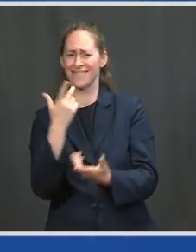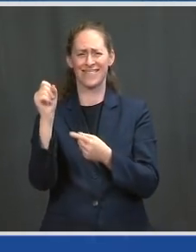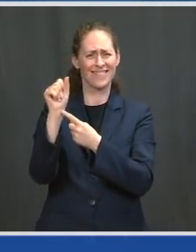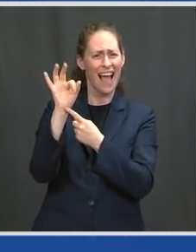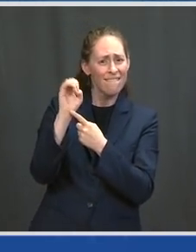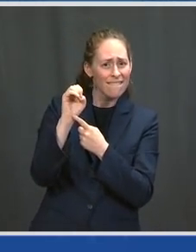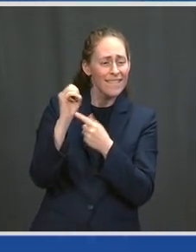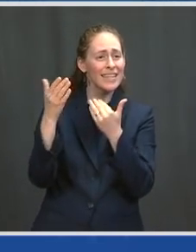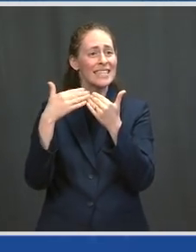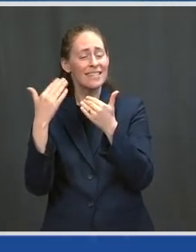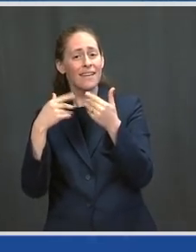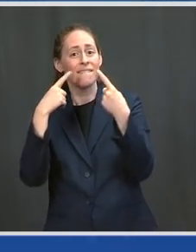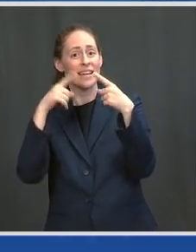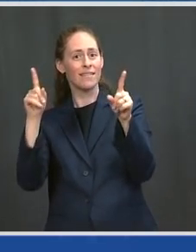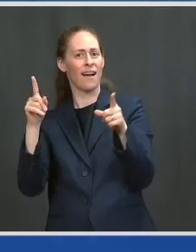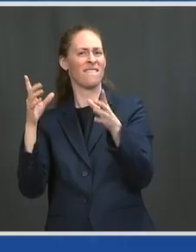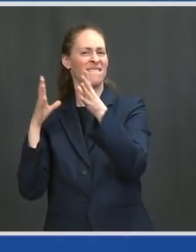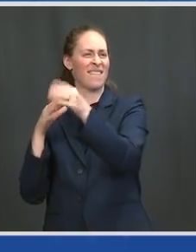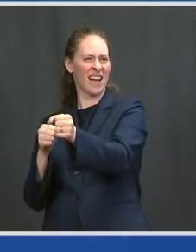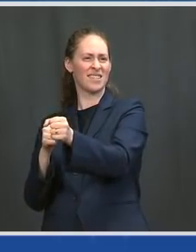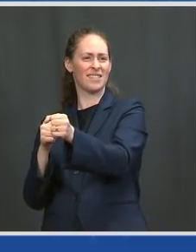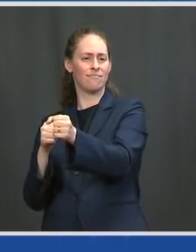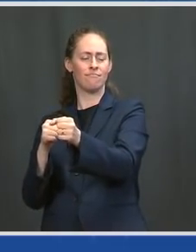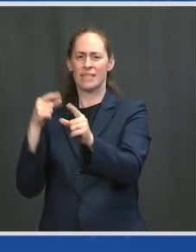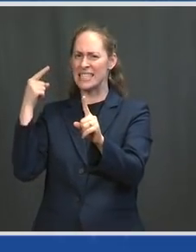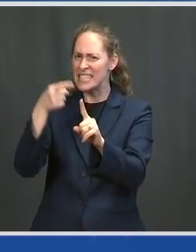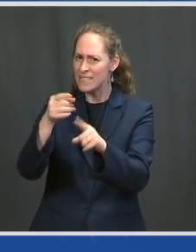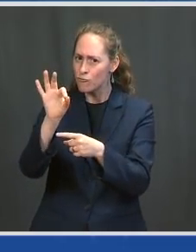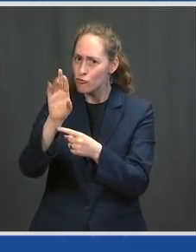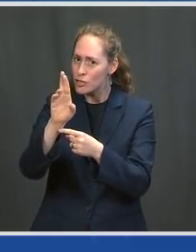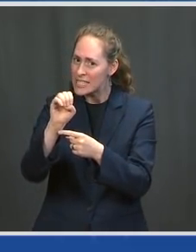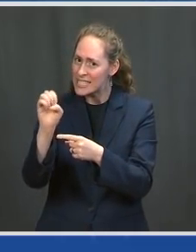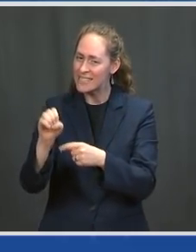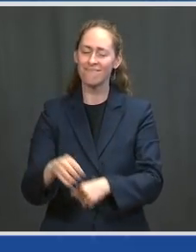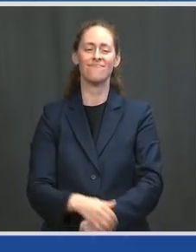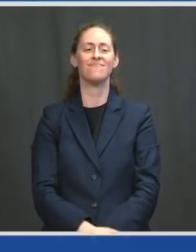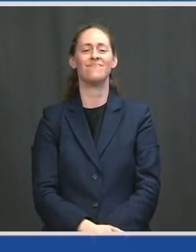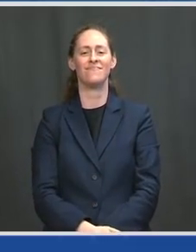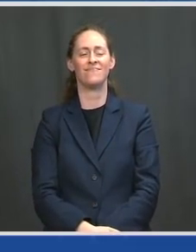So, my hope is that parents will take advantage of the vaccine and get their kids vaccinated.